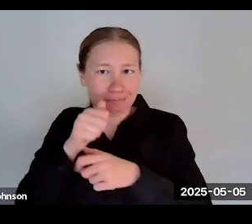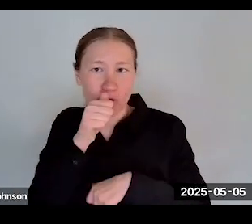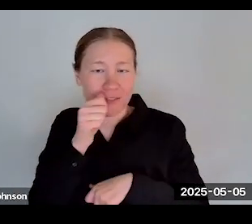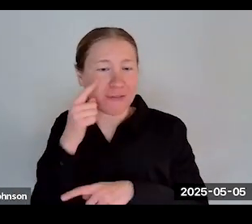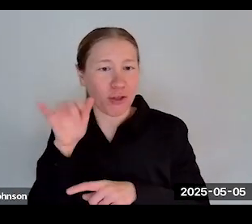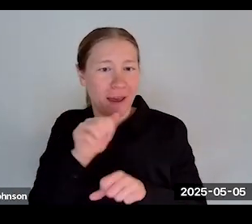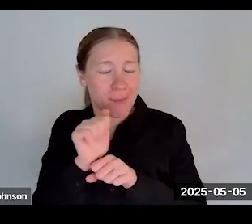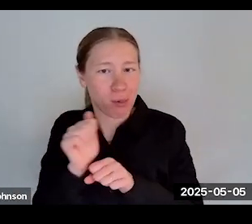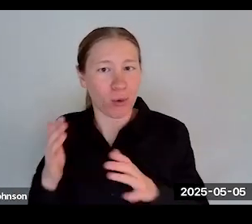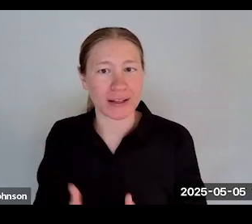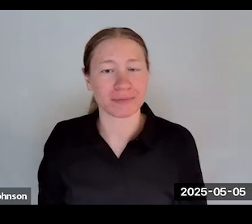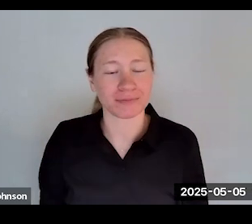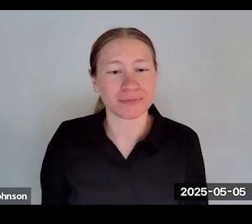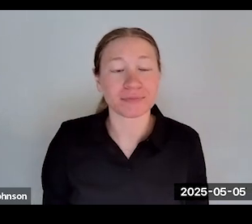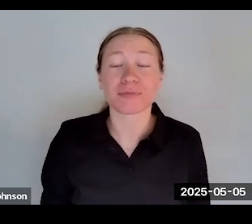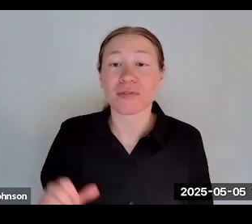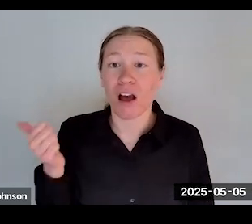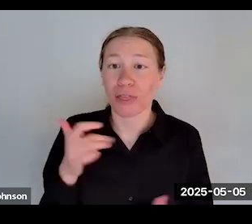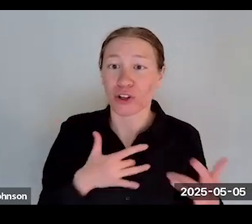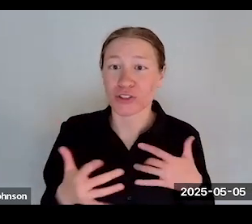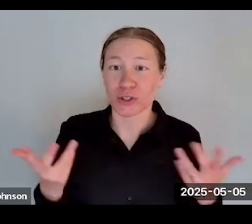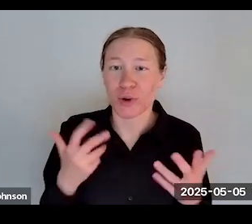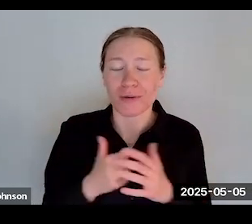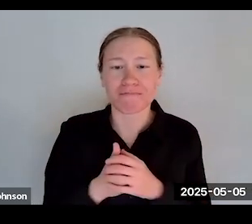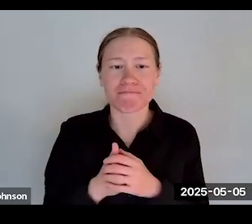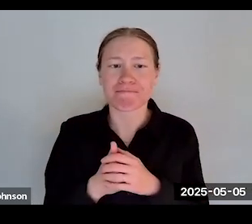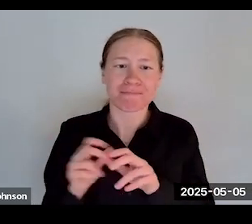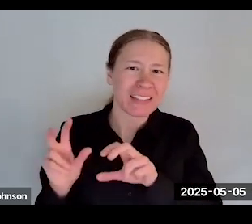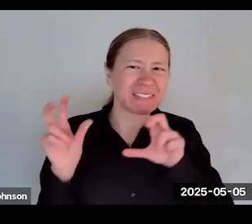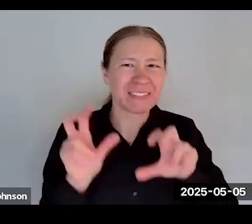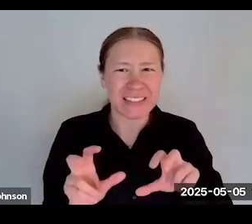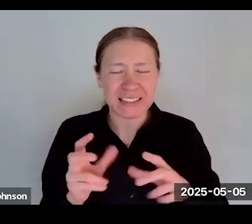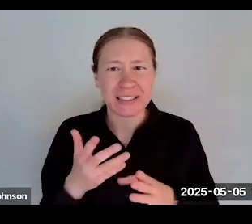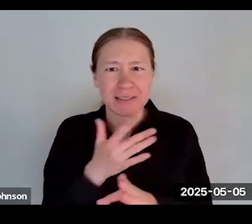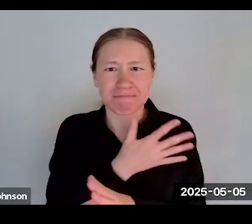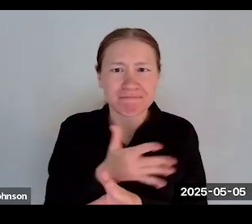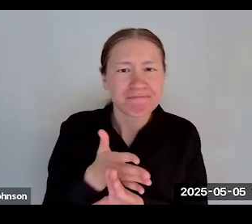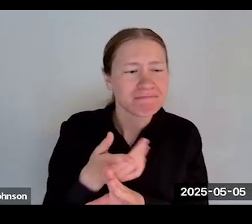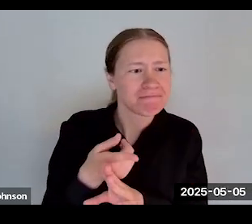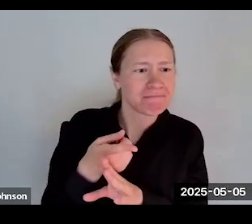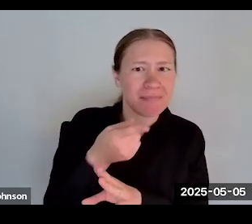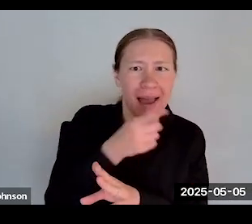And another concern is putting too much stock in morale and precedent. So if we create an inclusive workspace